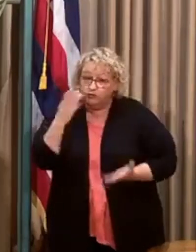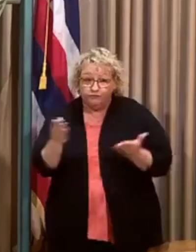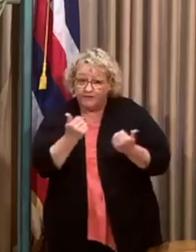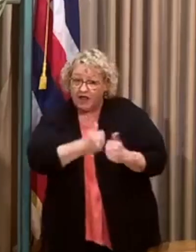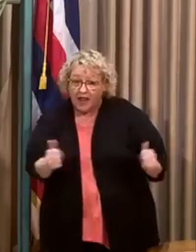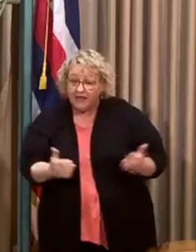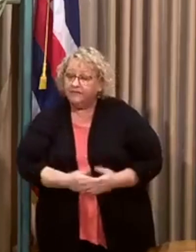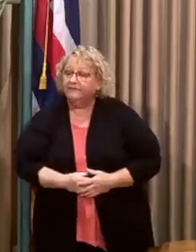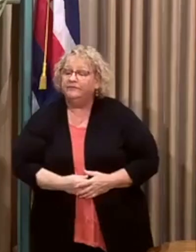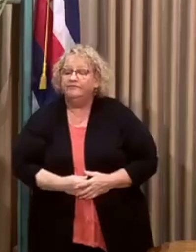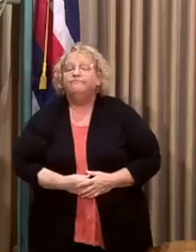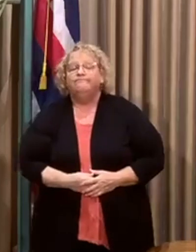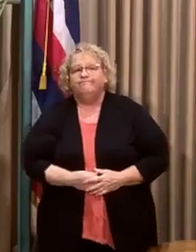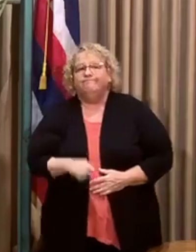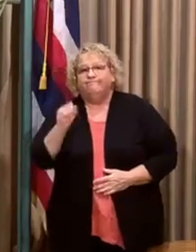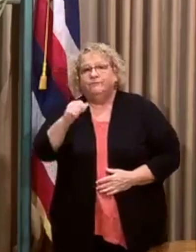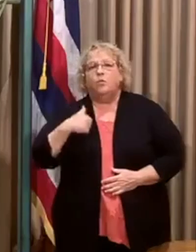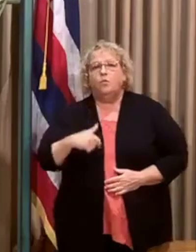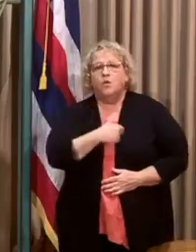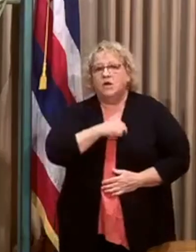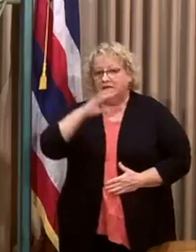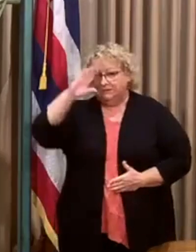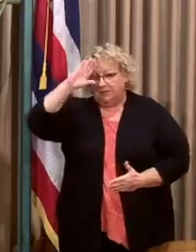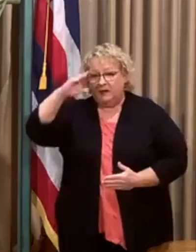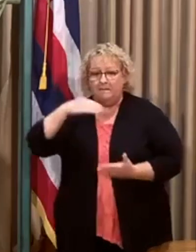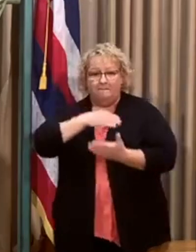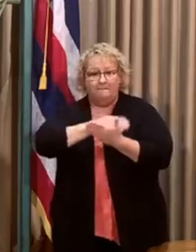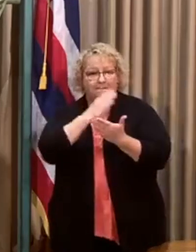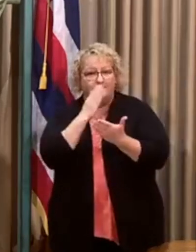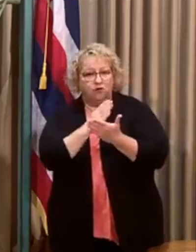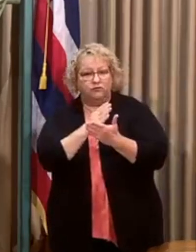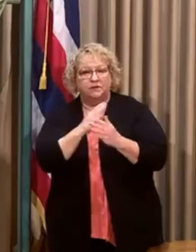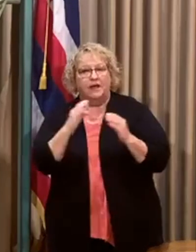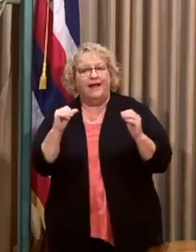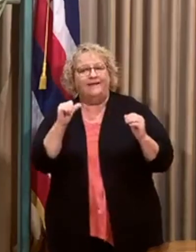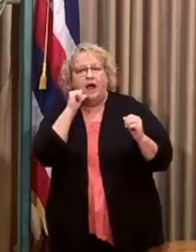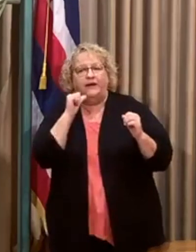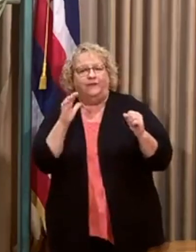We are anticipating that our budget will not be as robust as it has been.